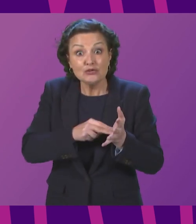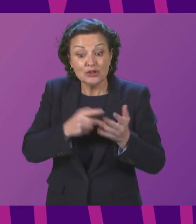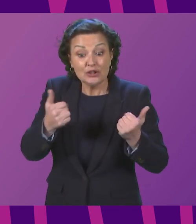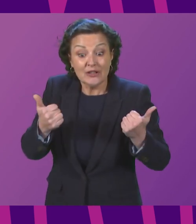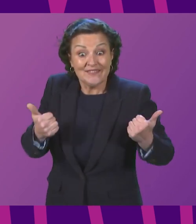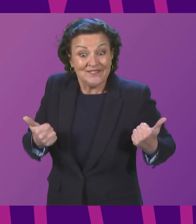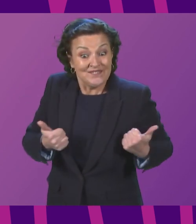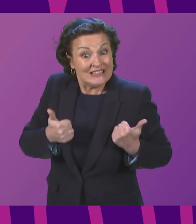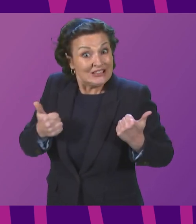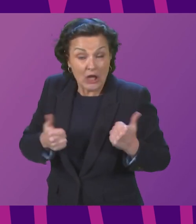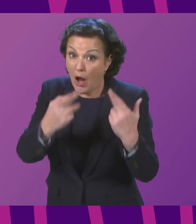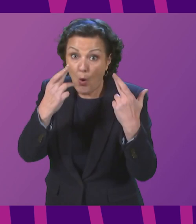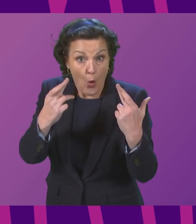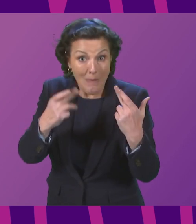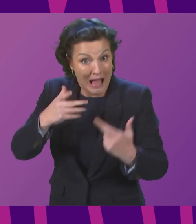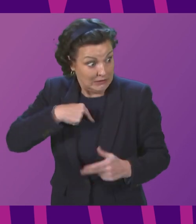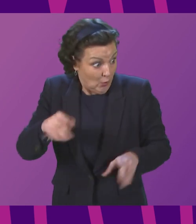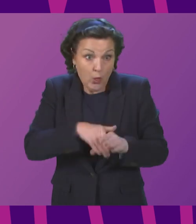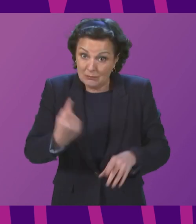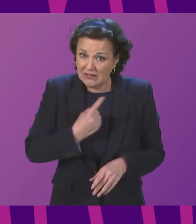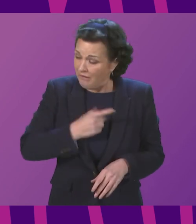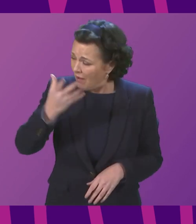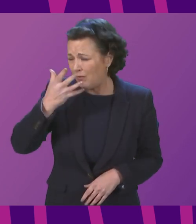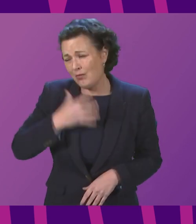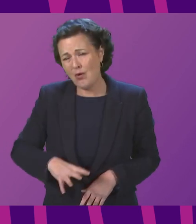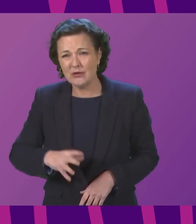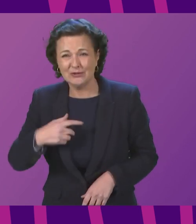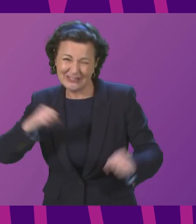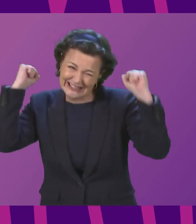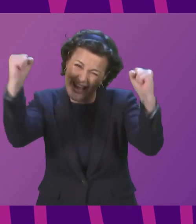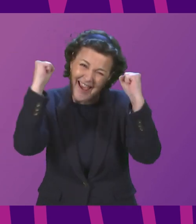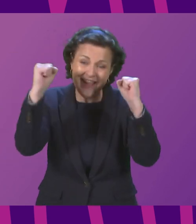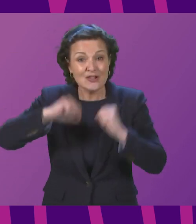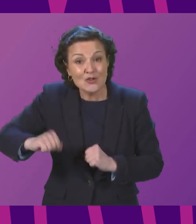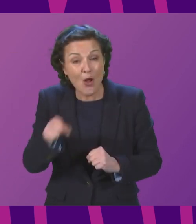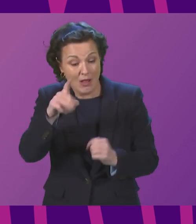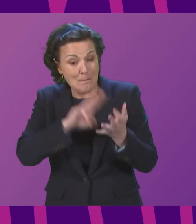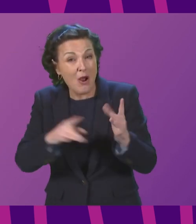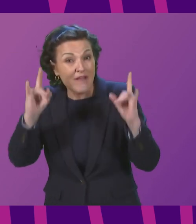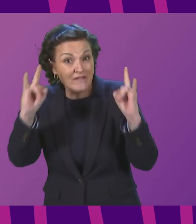including me, want to be able to cheer Scotland on at Murrayfield in the six nations, but